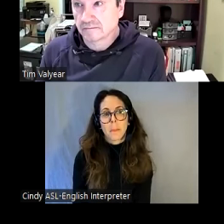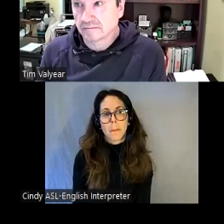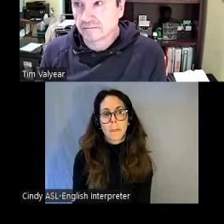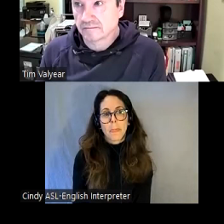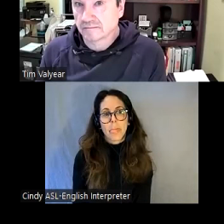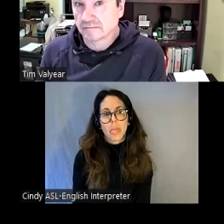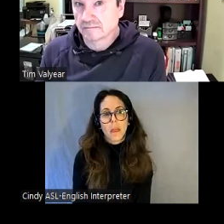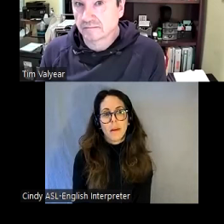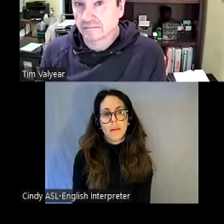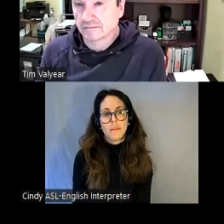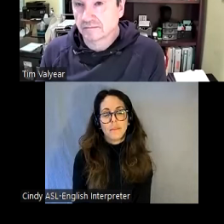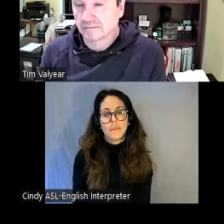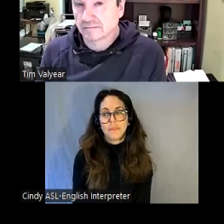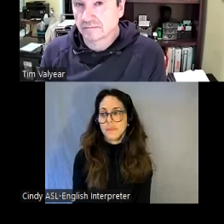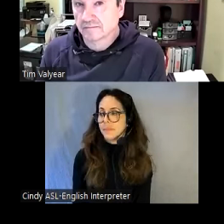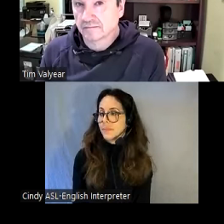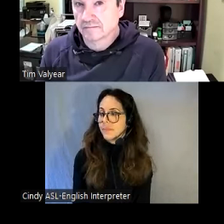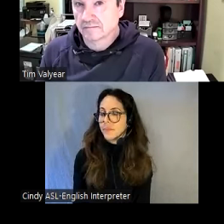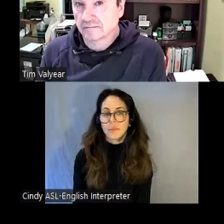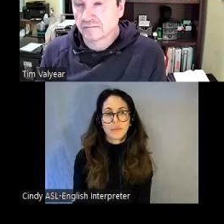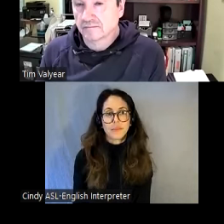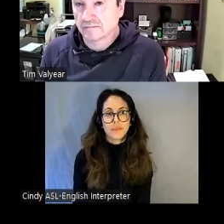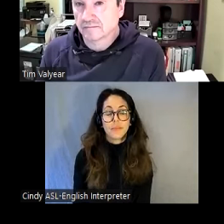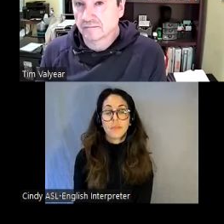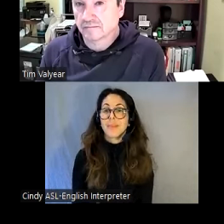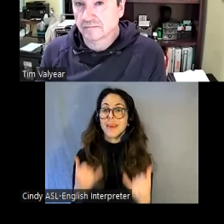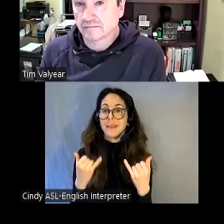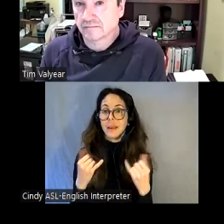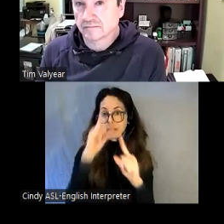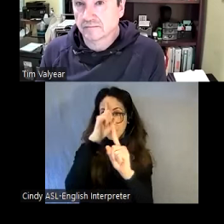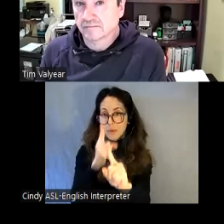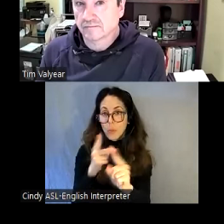0842. And the workshop is based on Ontario IPAC